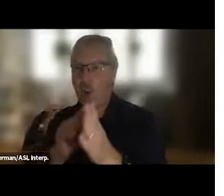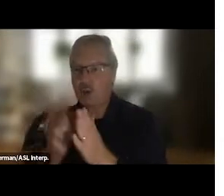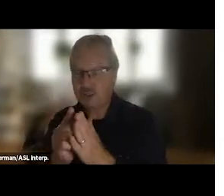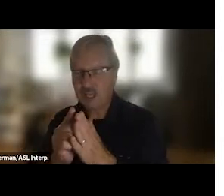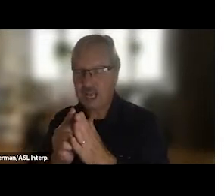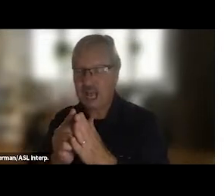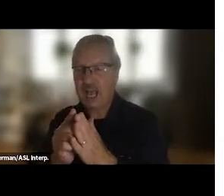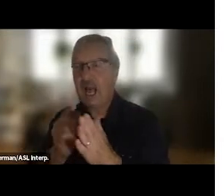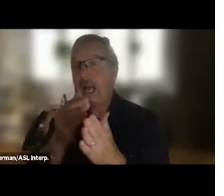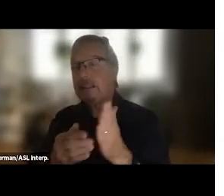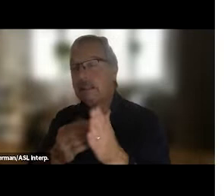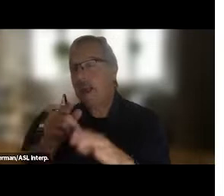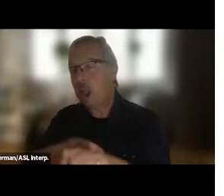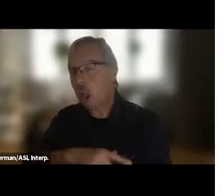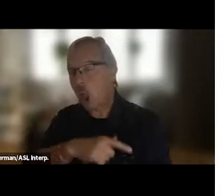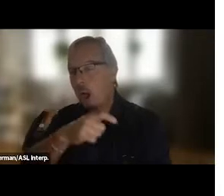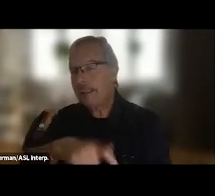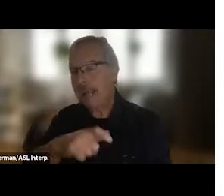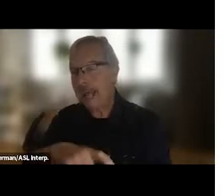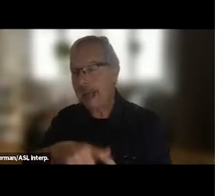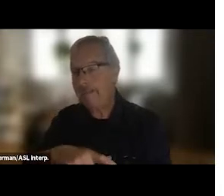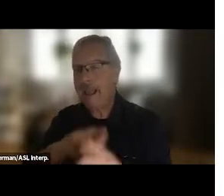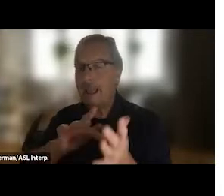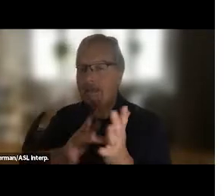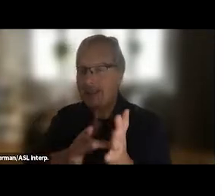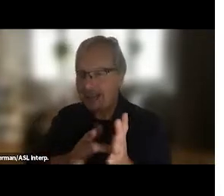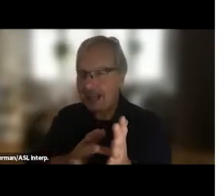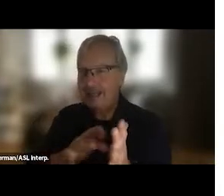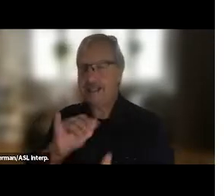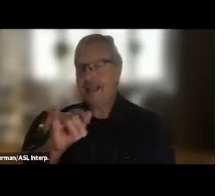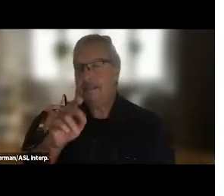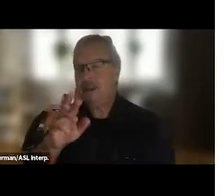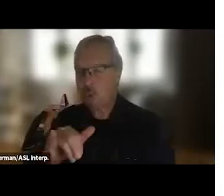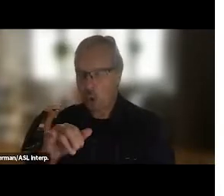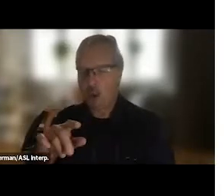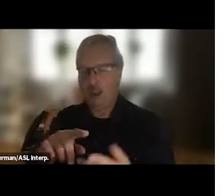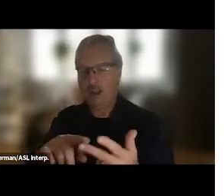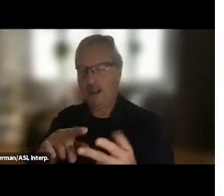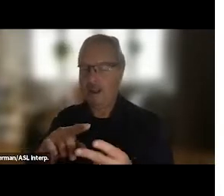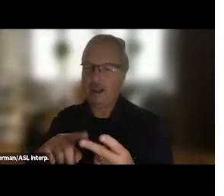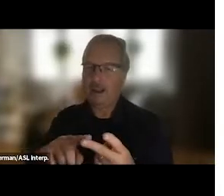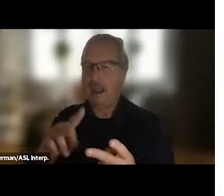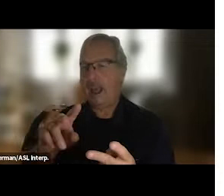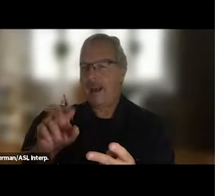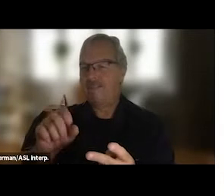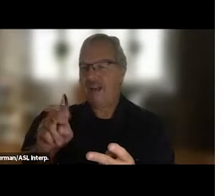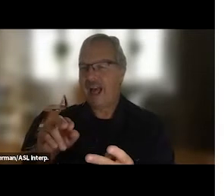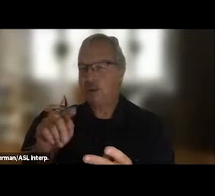other medications like Vivitrol or naltrexone are not indicated without some abstinence